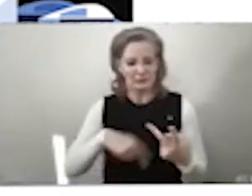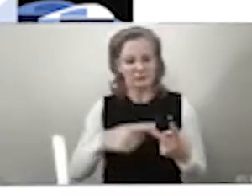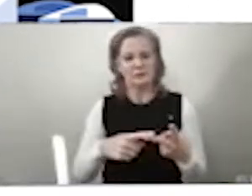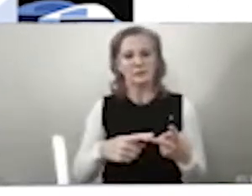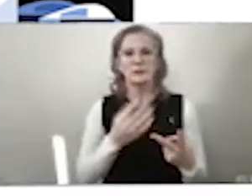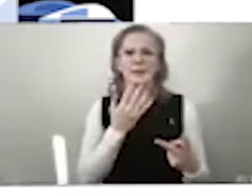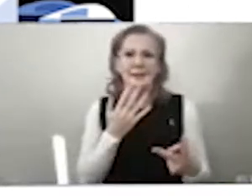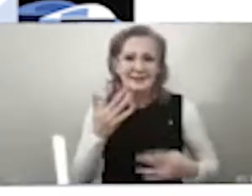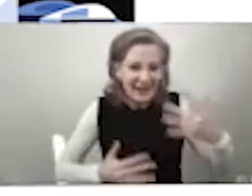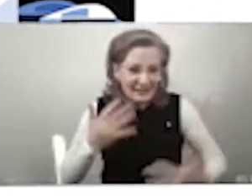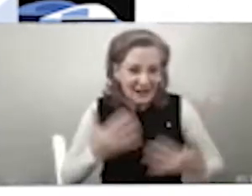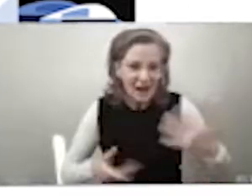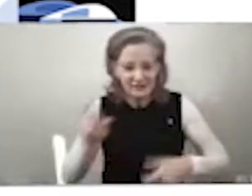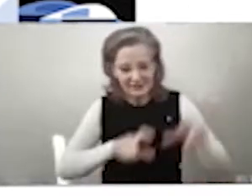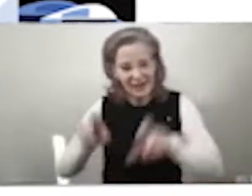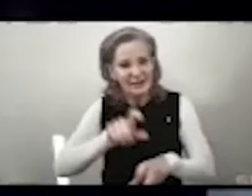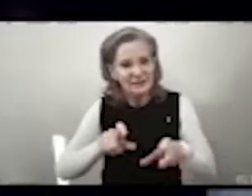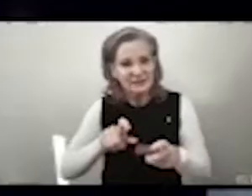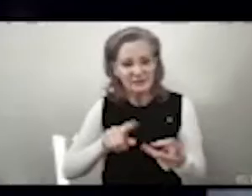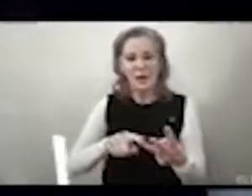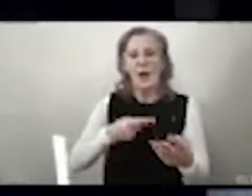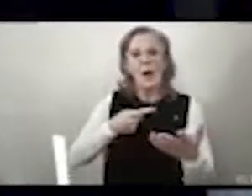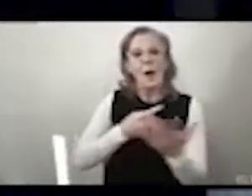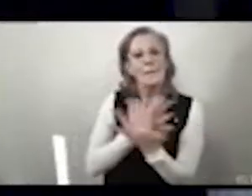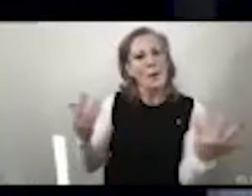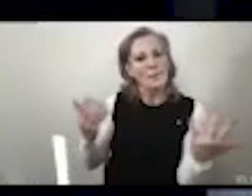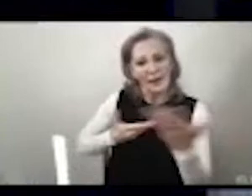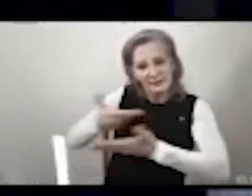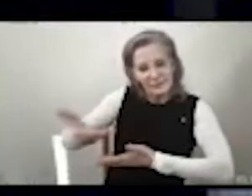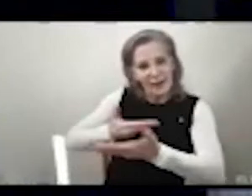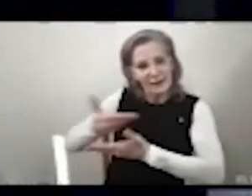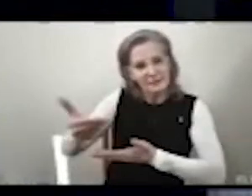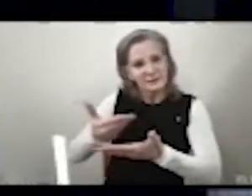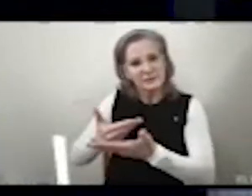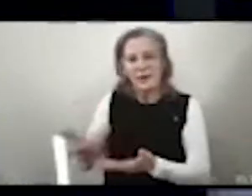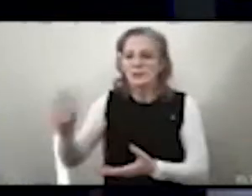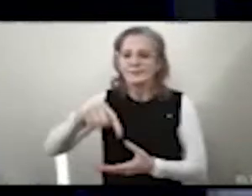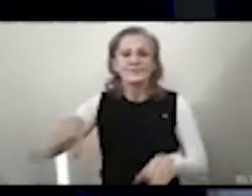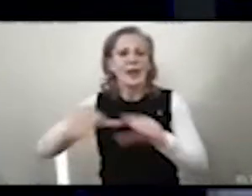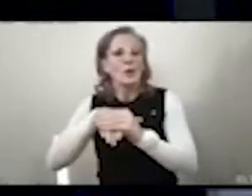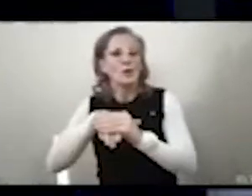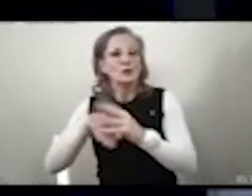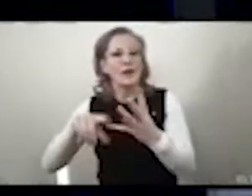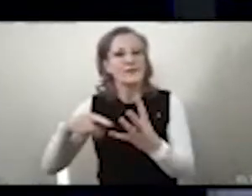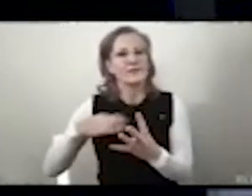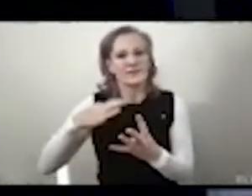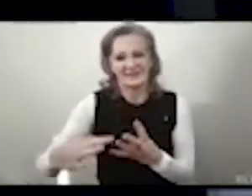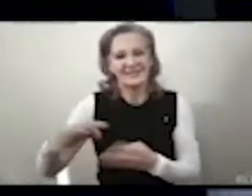and on Inclusive Public Service. And the aim of the Commission was not to spend time deliberating amongst itself and to come up with "the